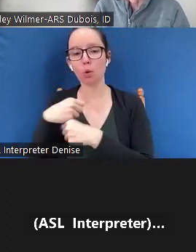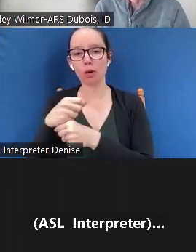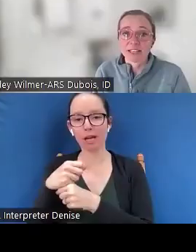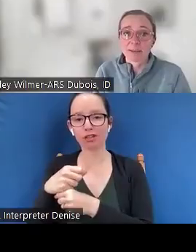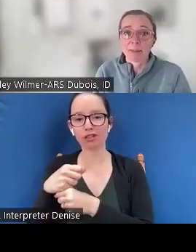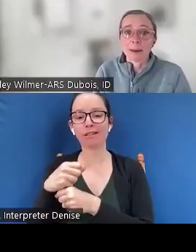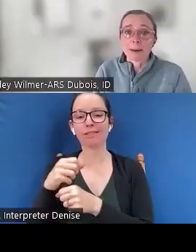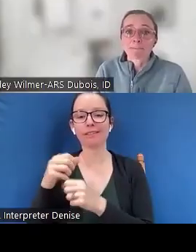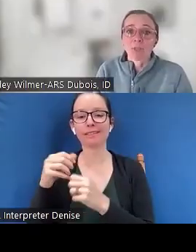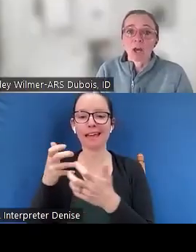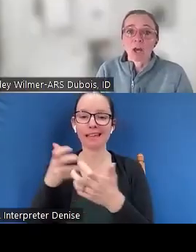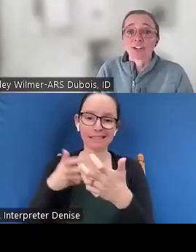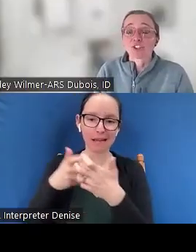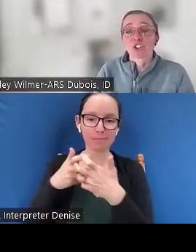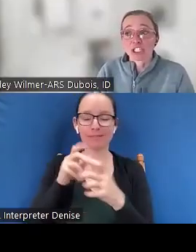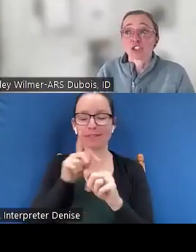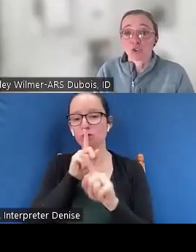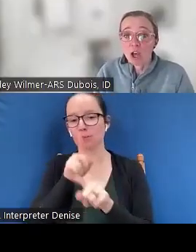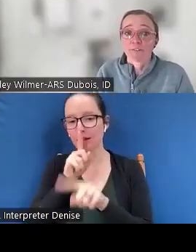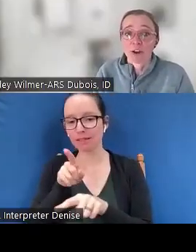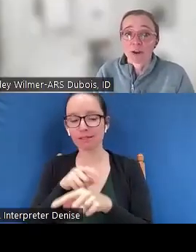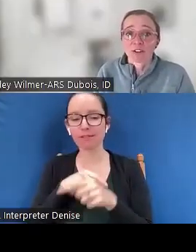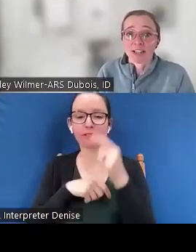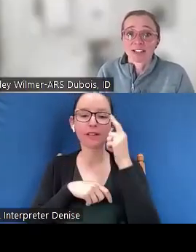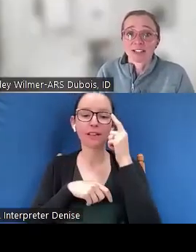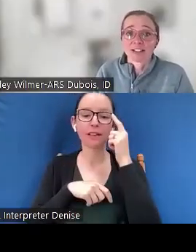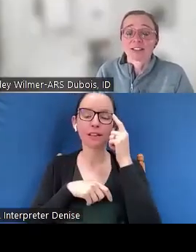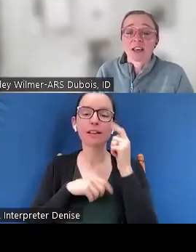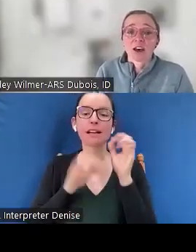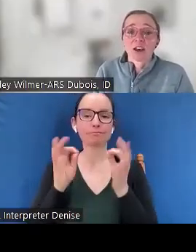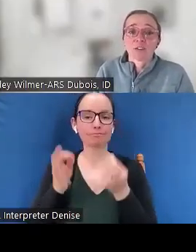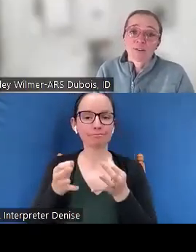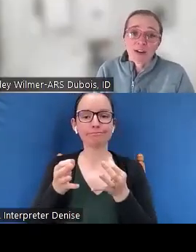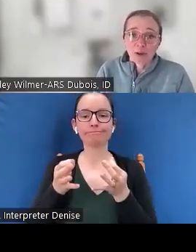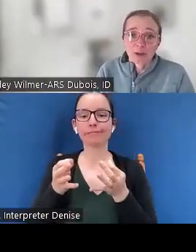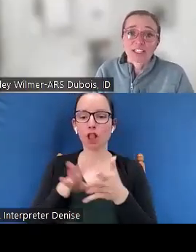landscape and certainly drawing from the lessons from evaluative